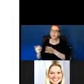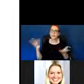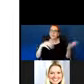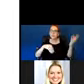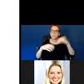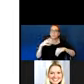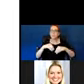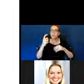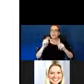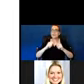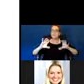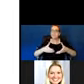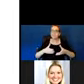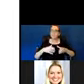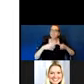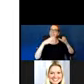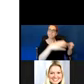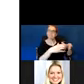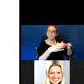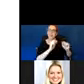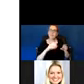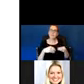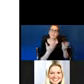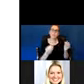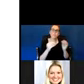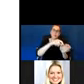to the people that we care for. Next slide.